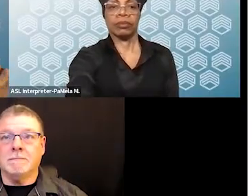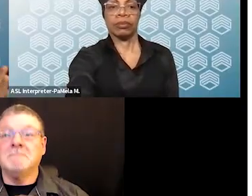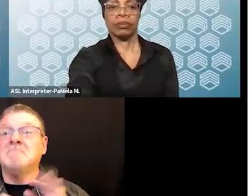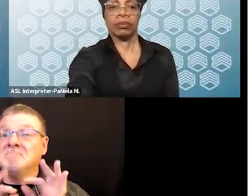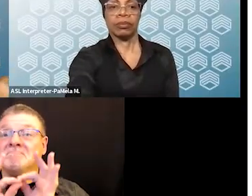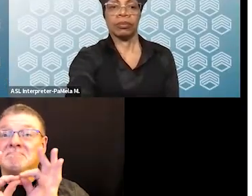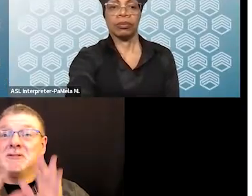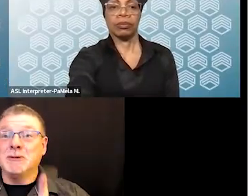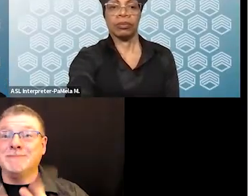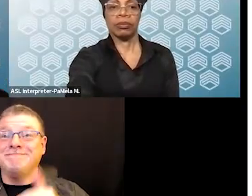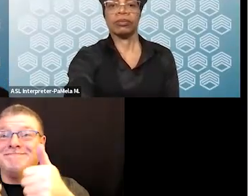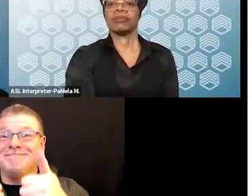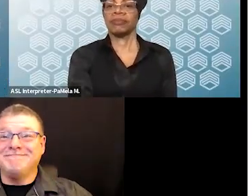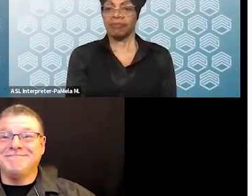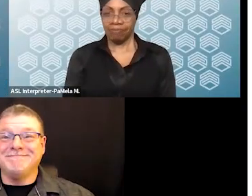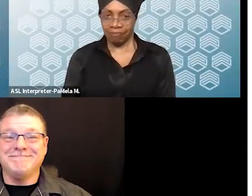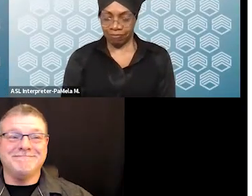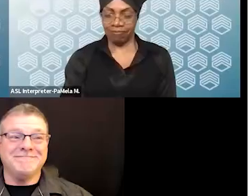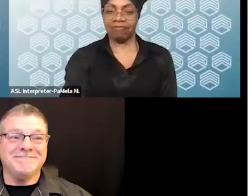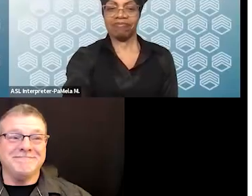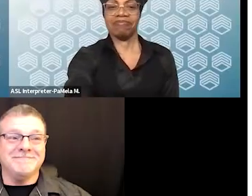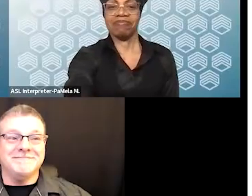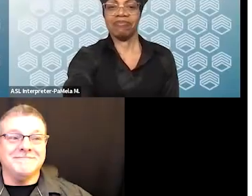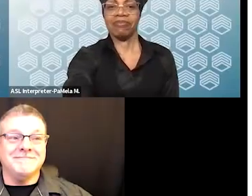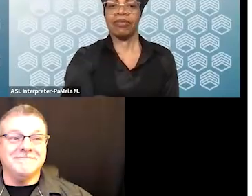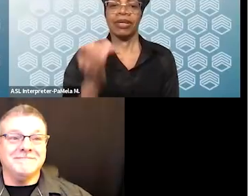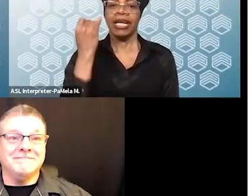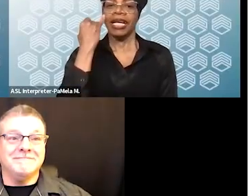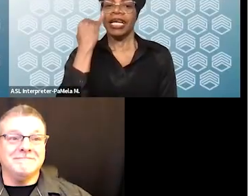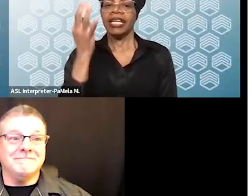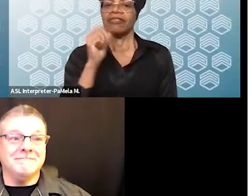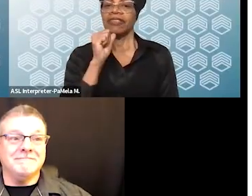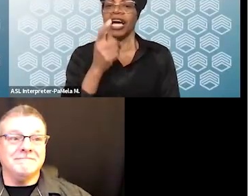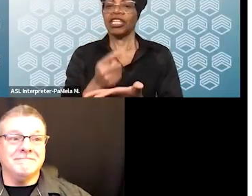And if not treated and relieved, they will suffer long-term chronic pain and illness.